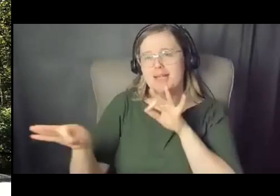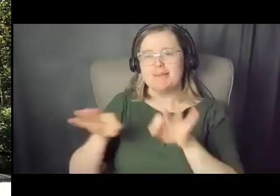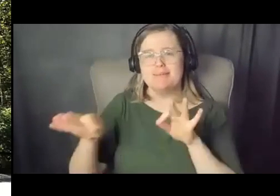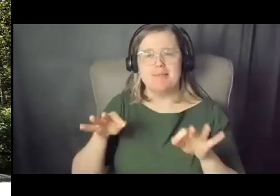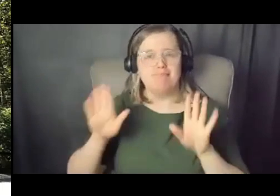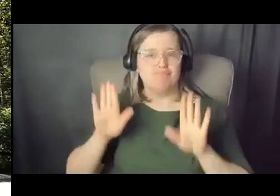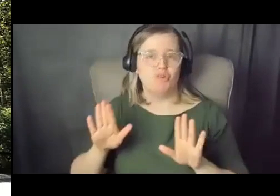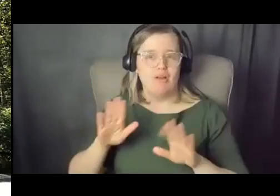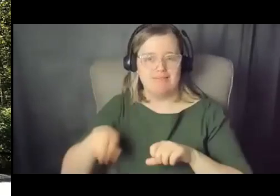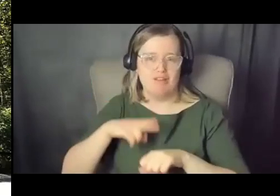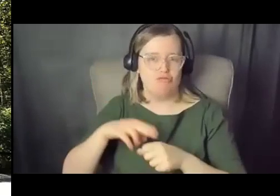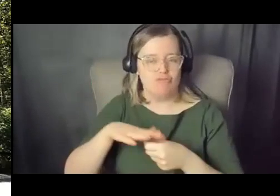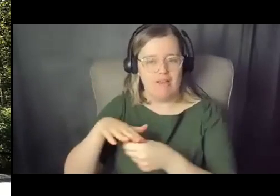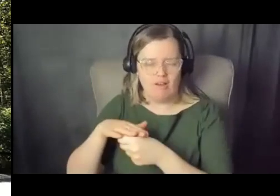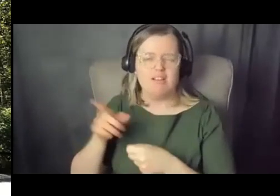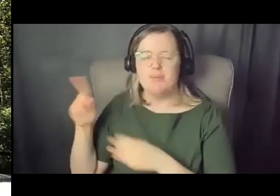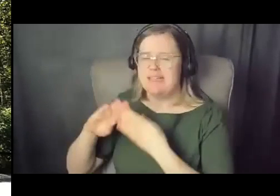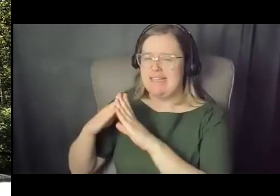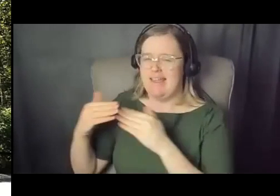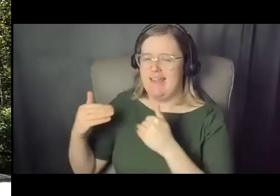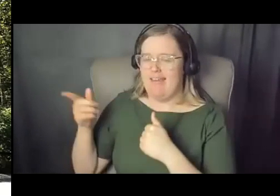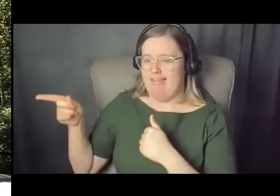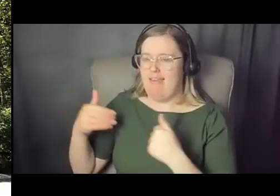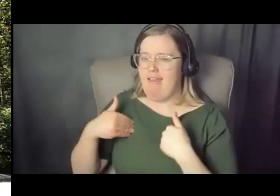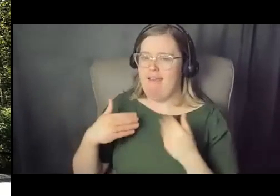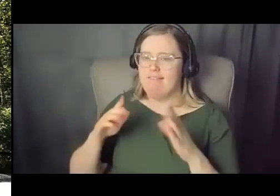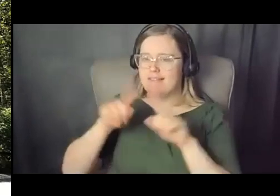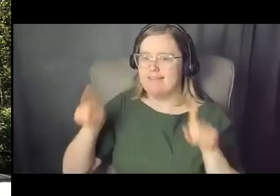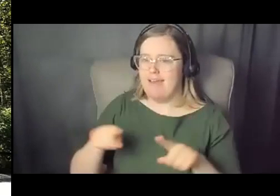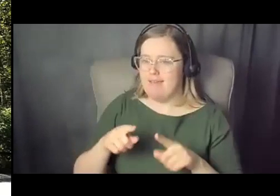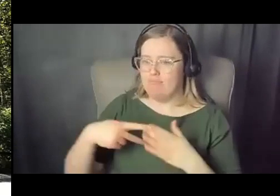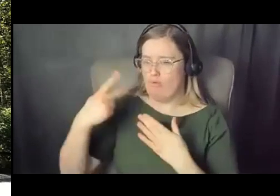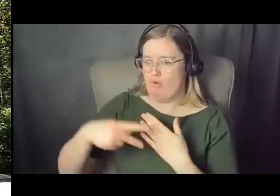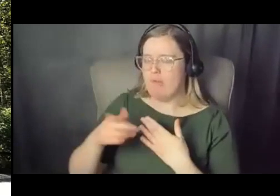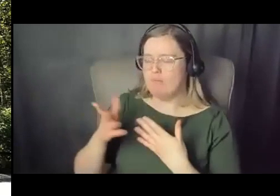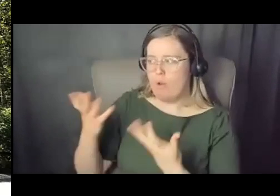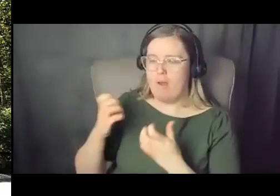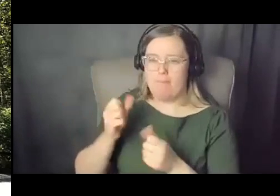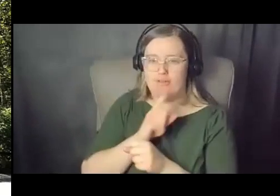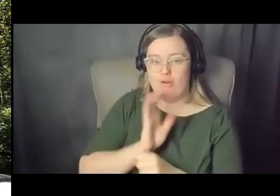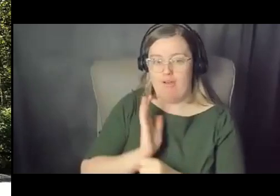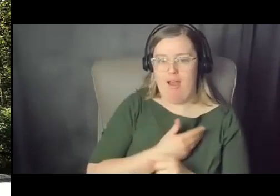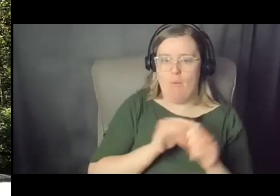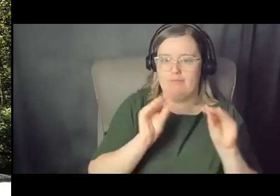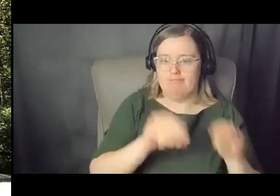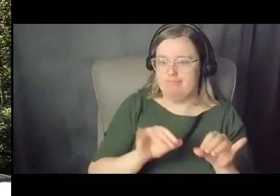So the city has a signage program, and we are working to make this consistent with theirs, and they talk a lot, as